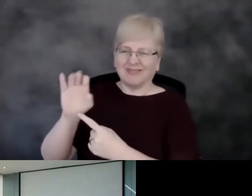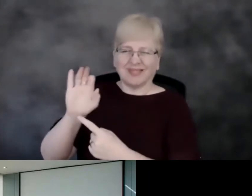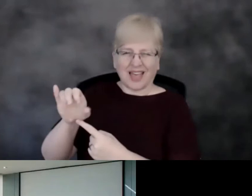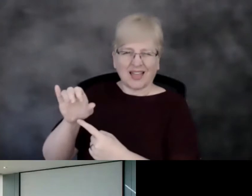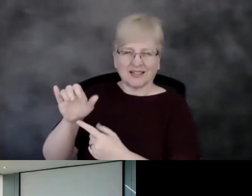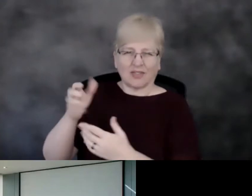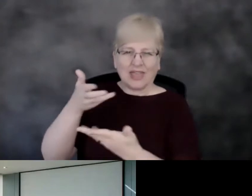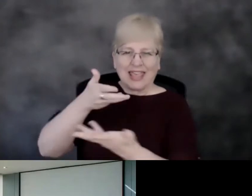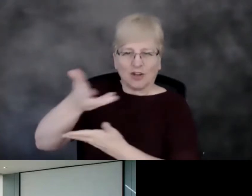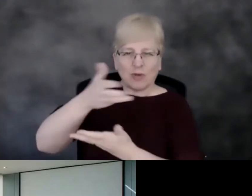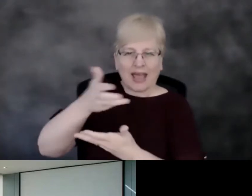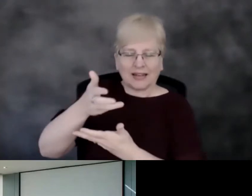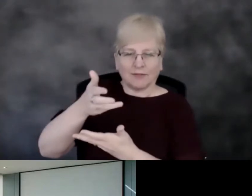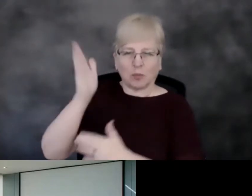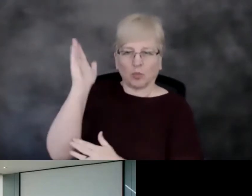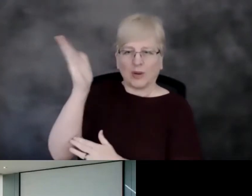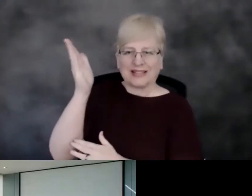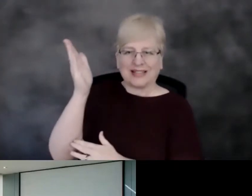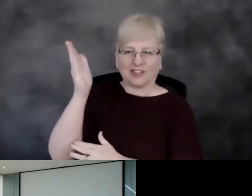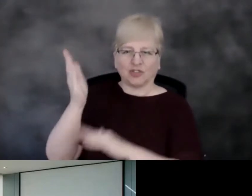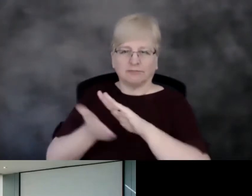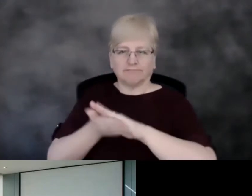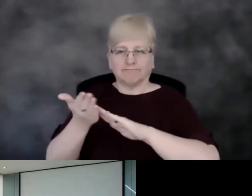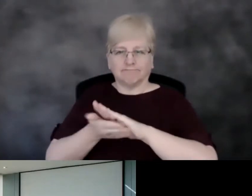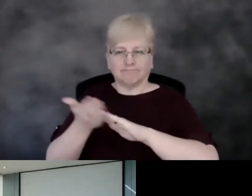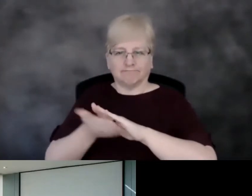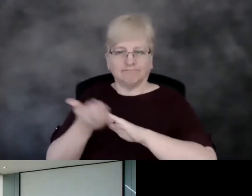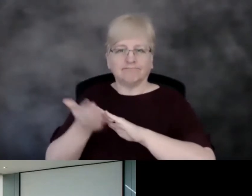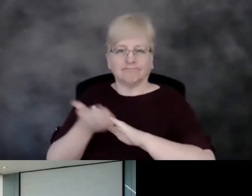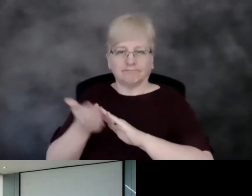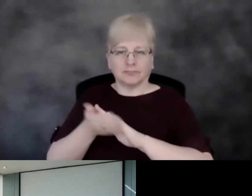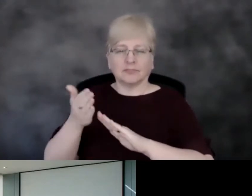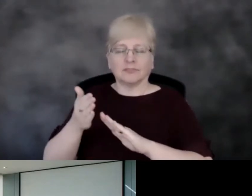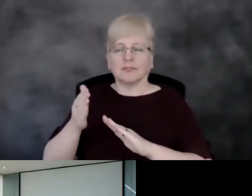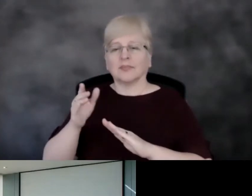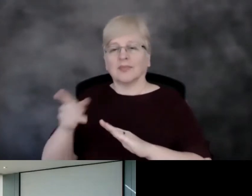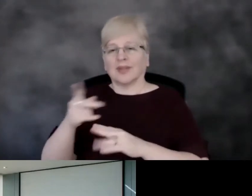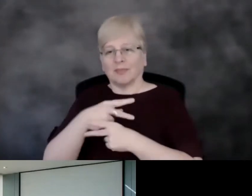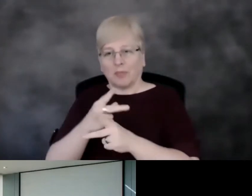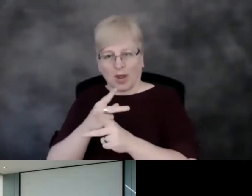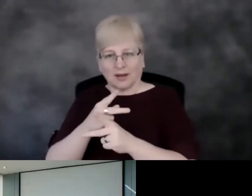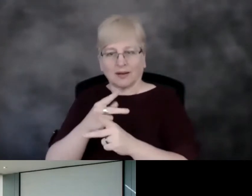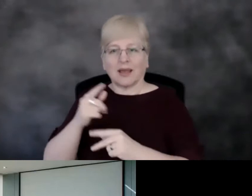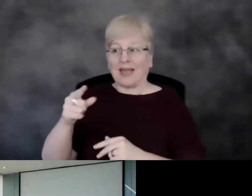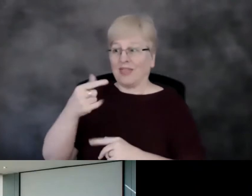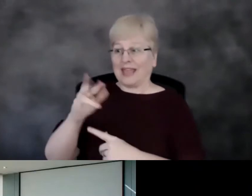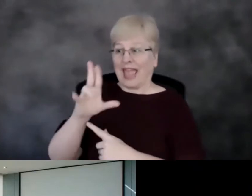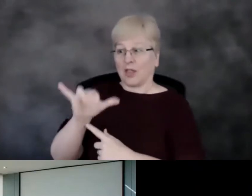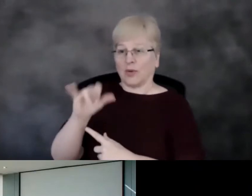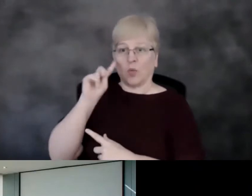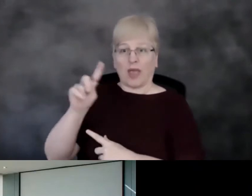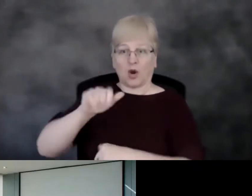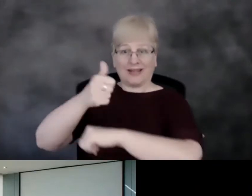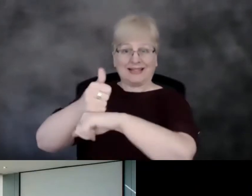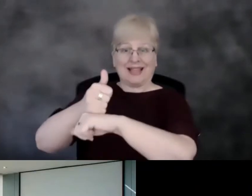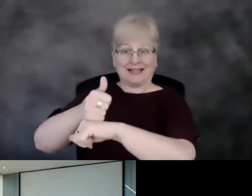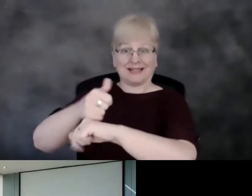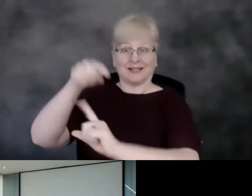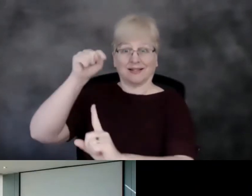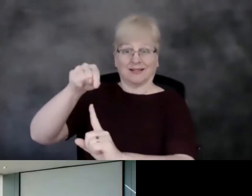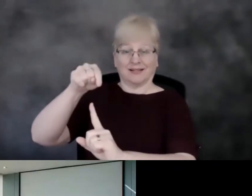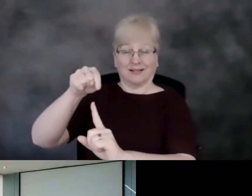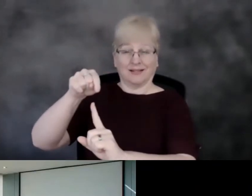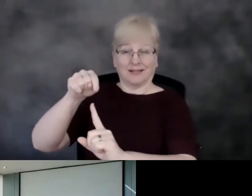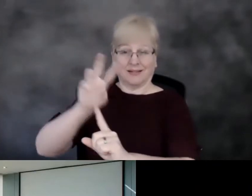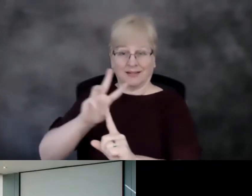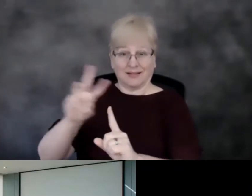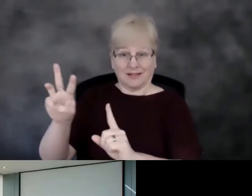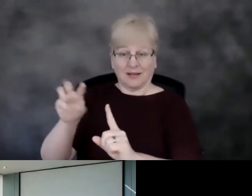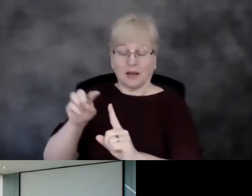product, and the gallery where it sits. 16:10:33 It has many kinds of things that